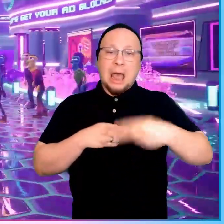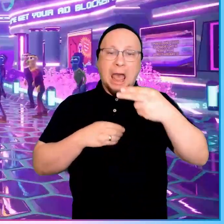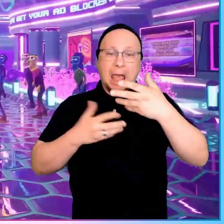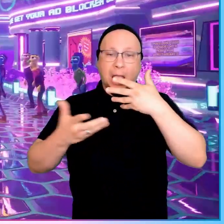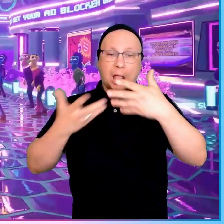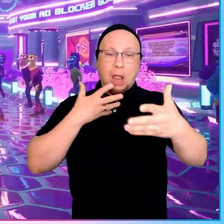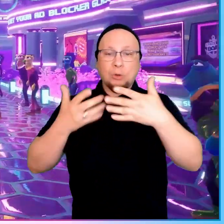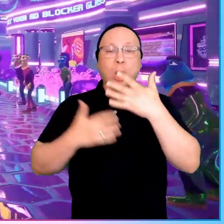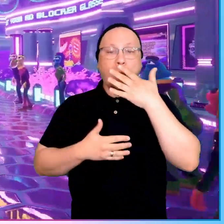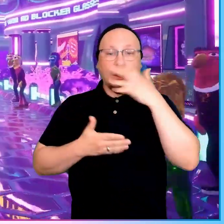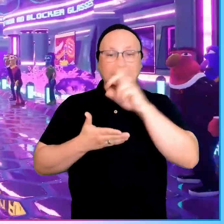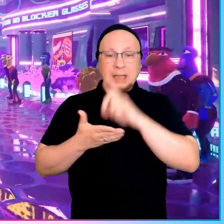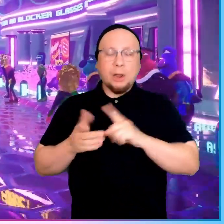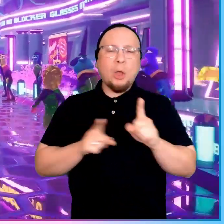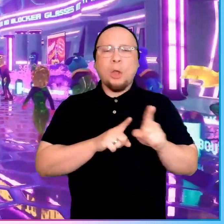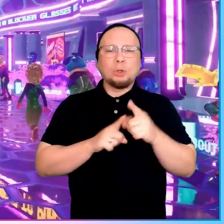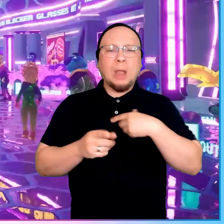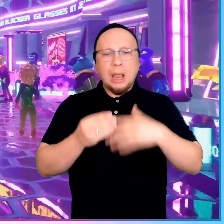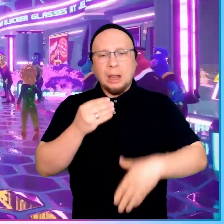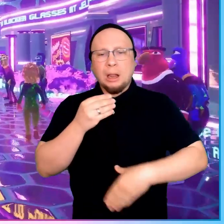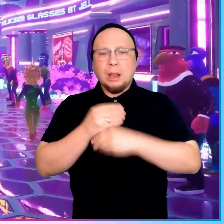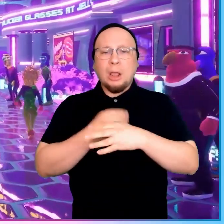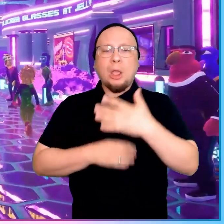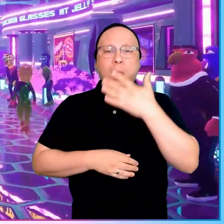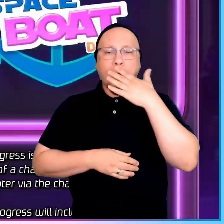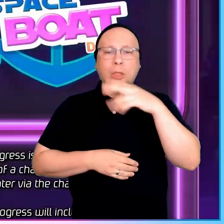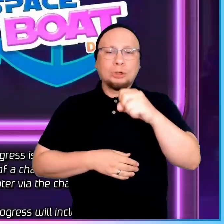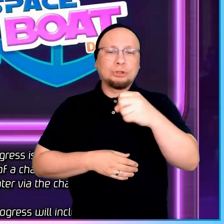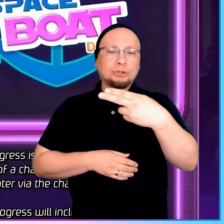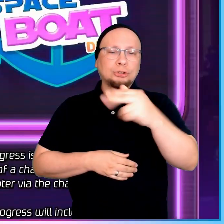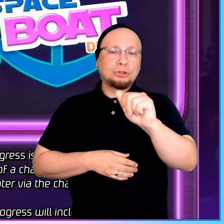we felt it was a good idea to include colour blind shader modes. We know it's